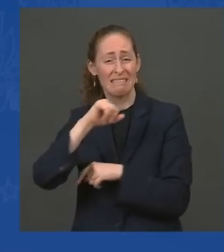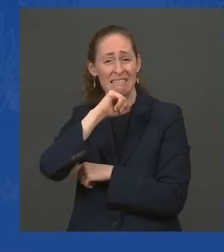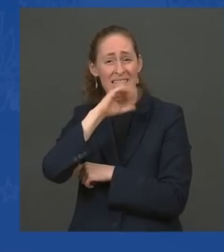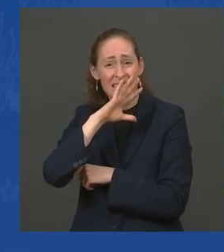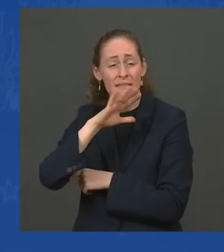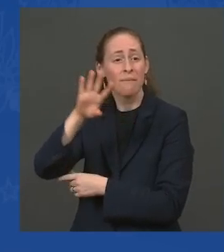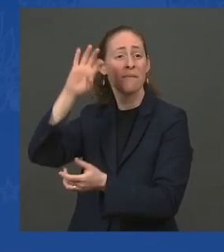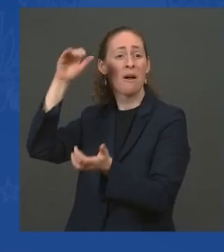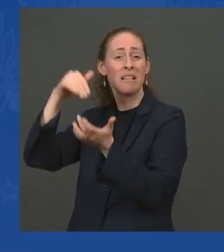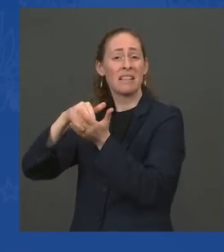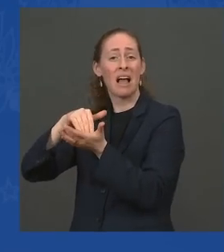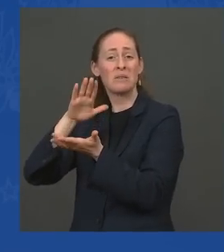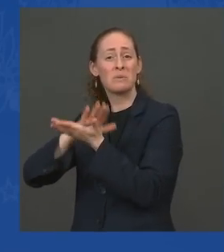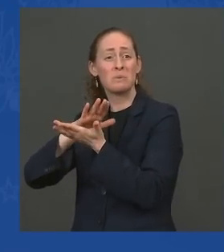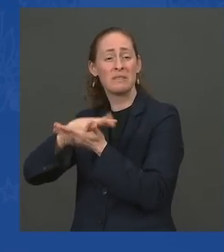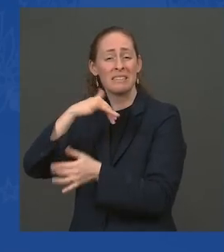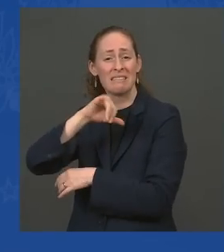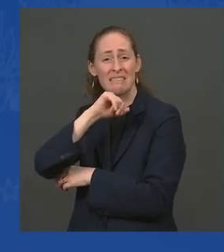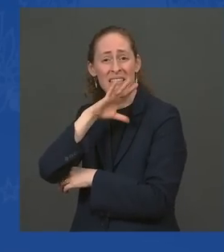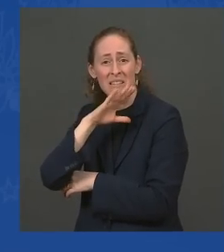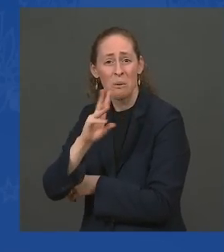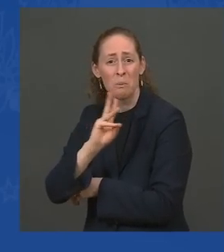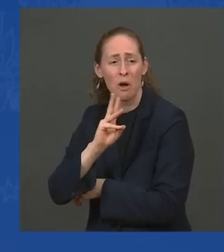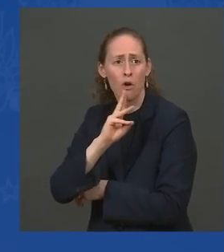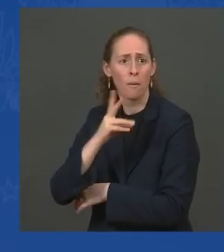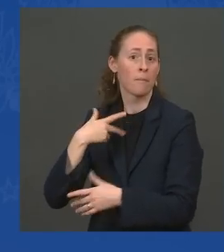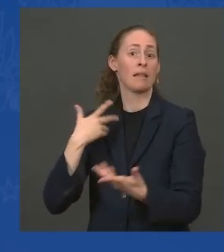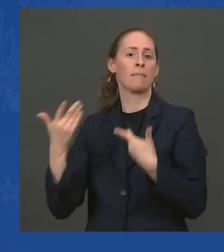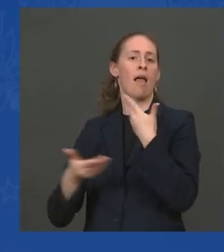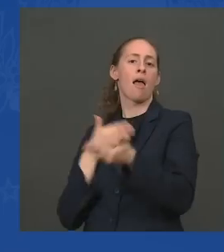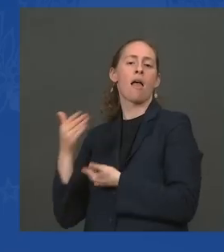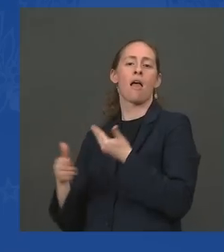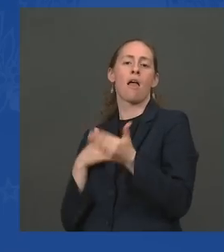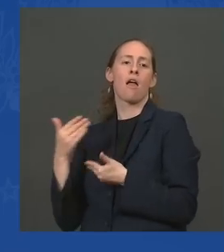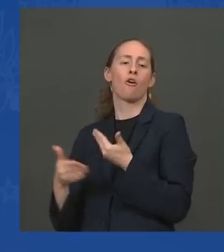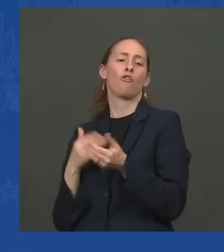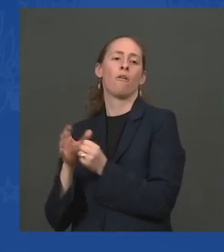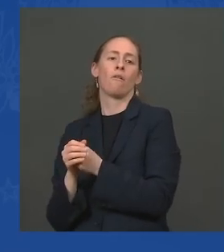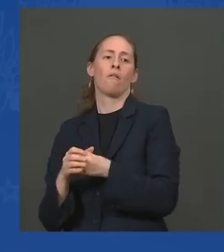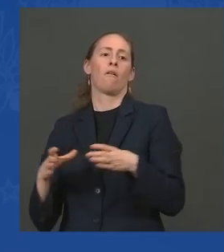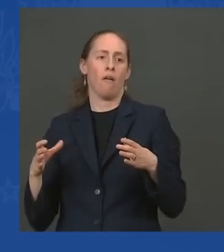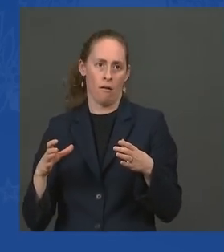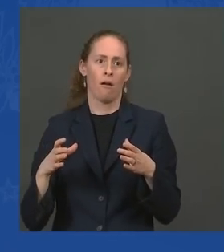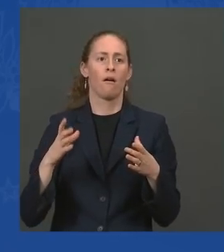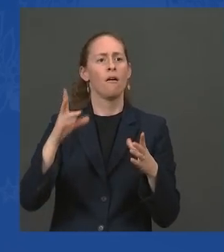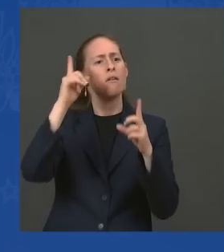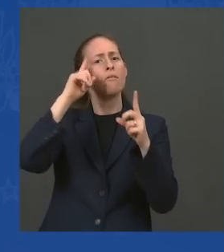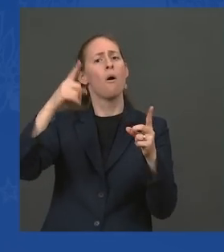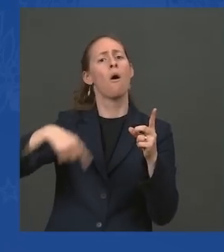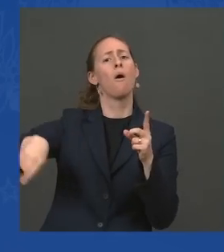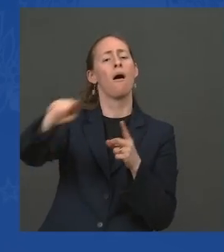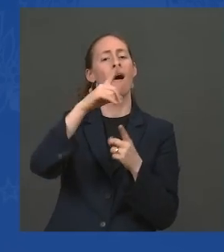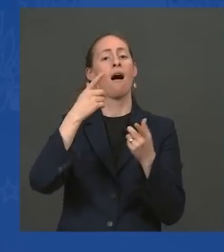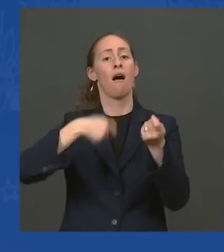are going to get to work in good-paying jobs and help make the nation healthier. Folks --